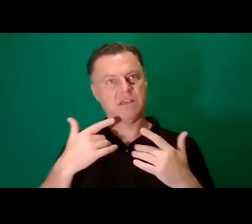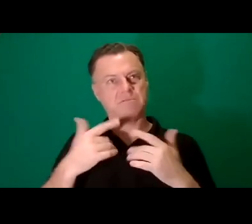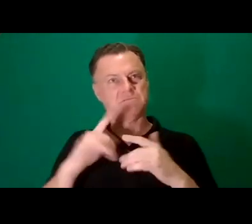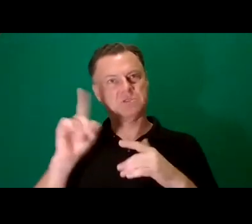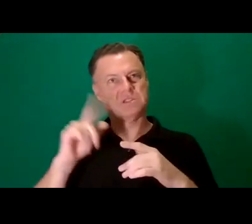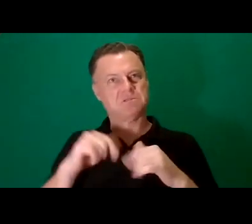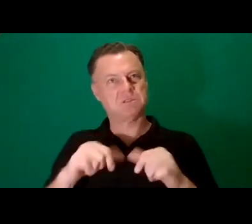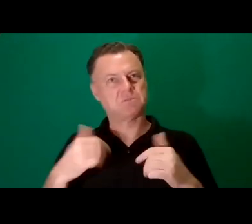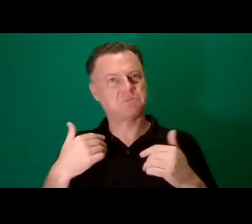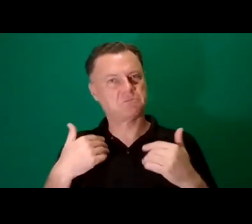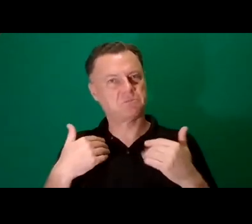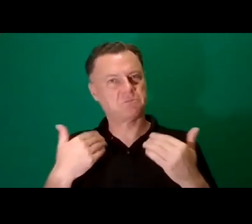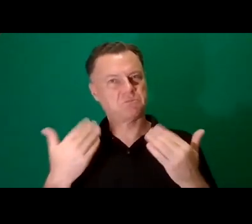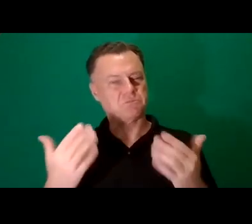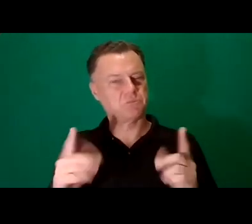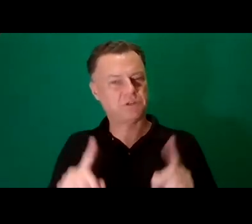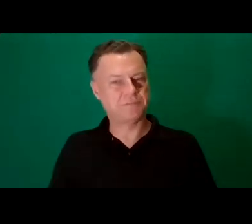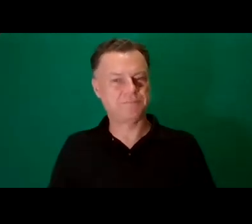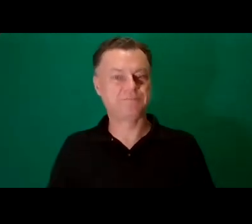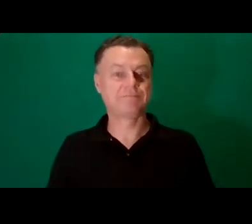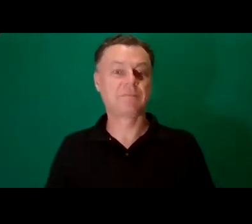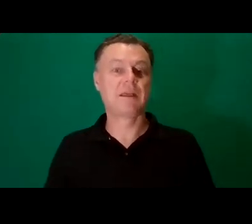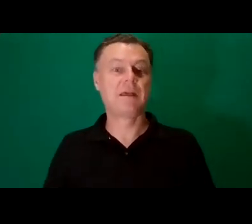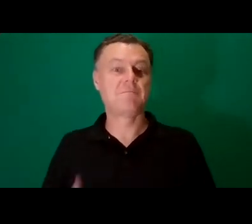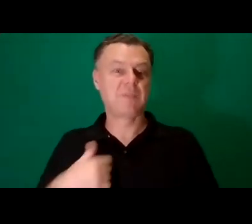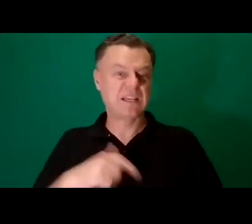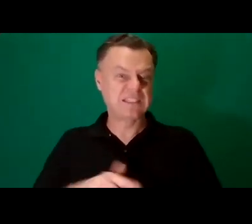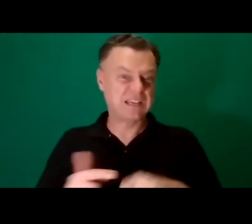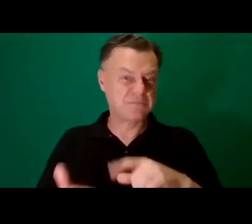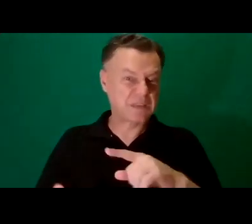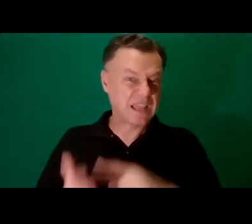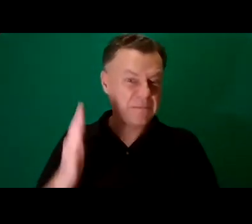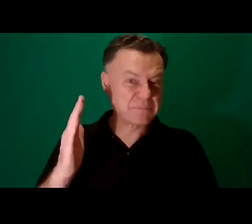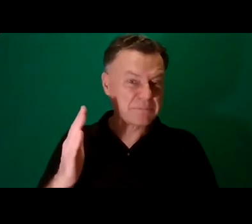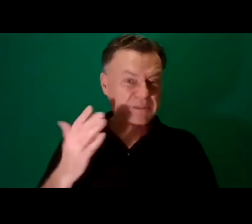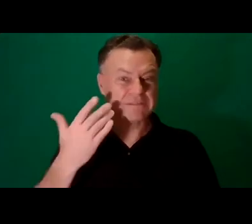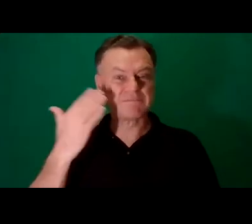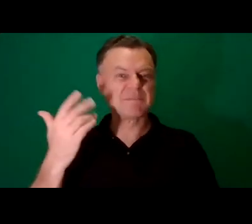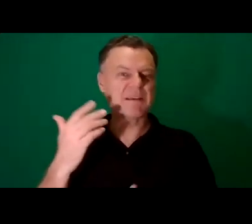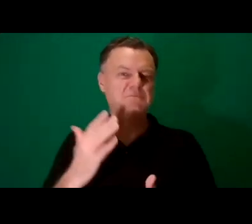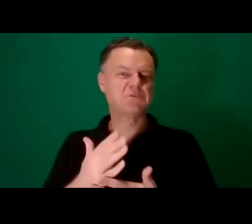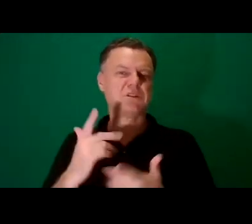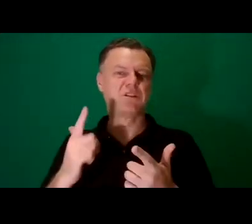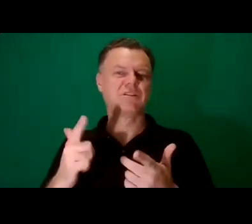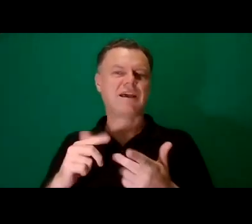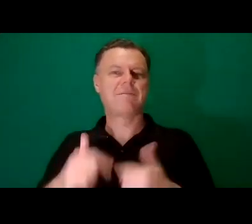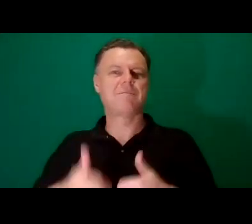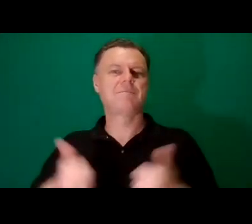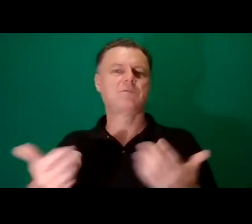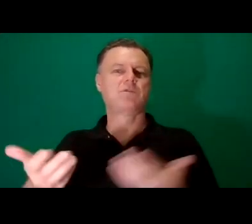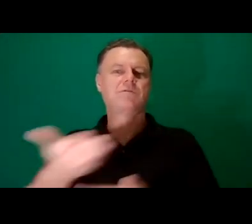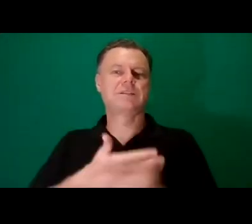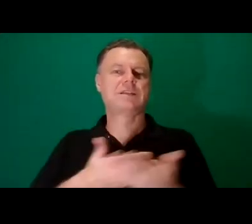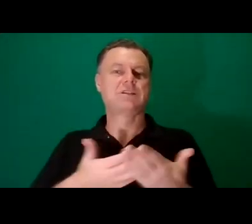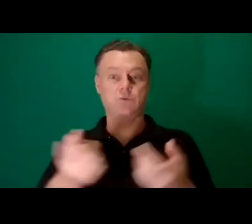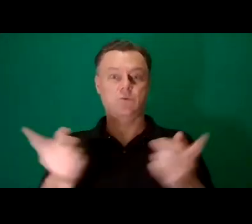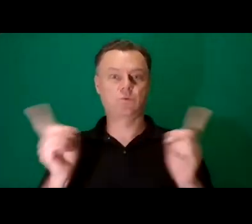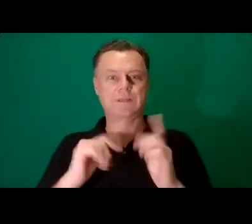I believe my time is probably up and I think there's a lot of great conversations that we can now have